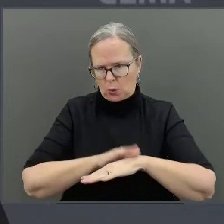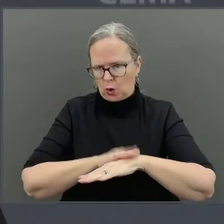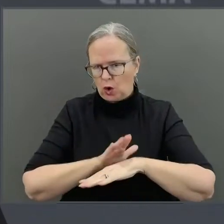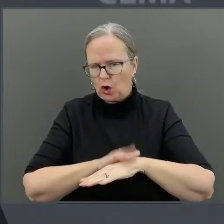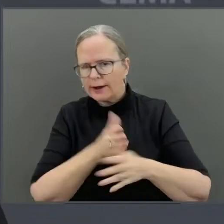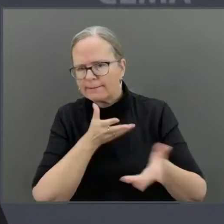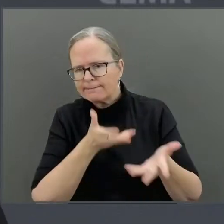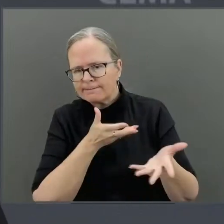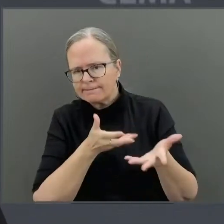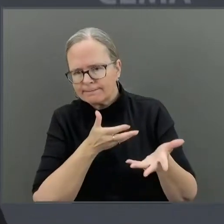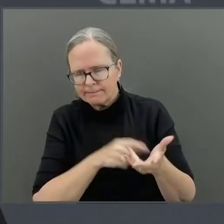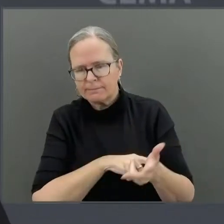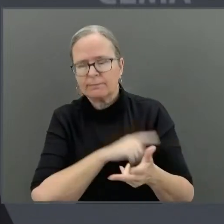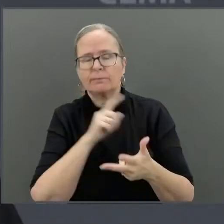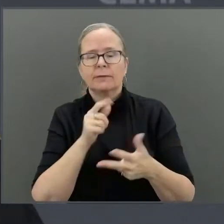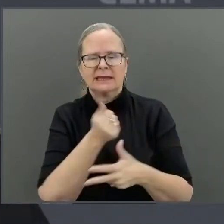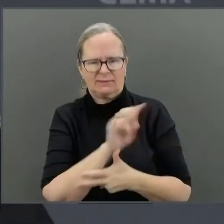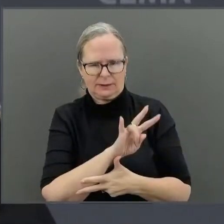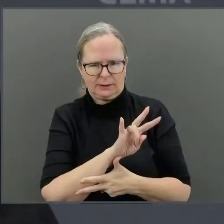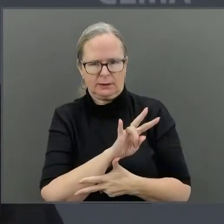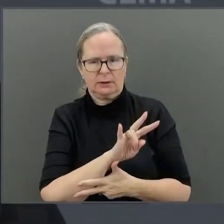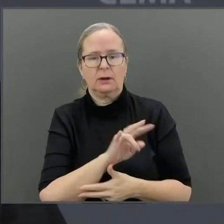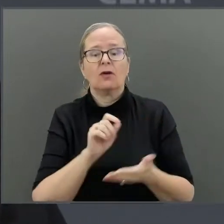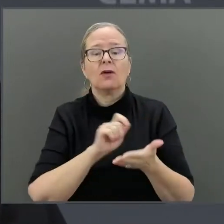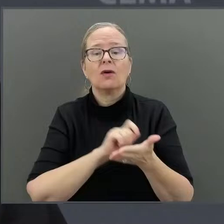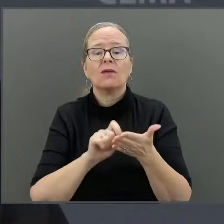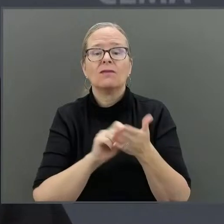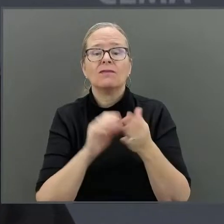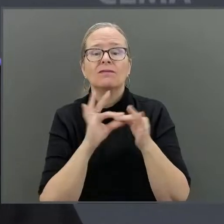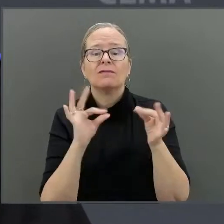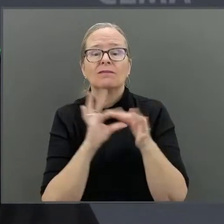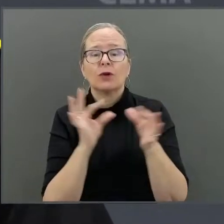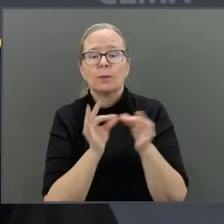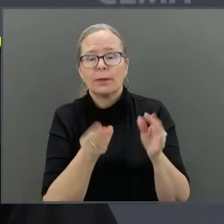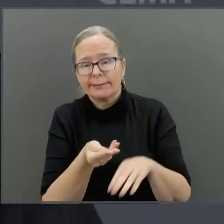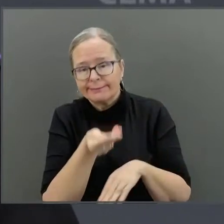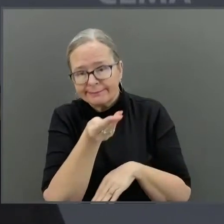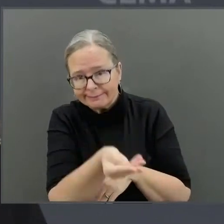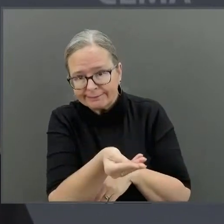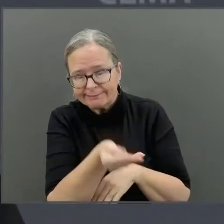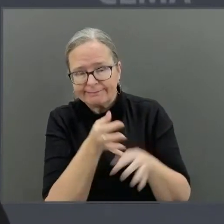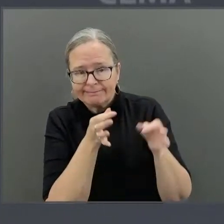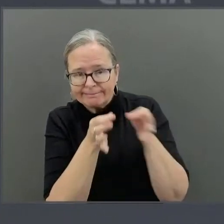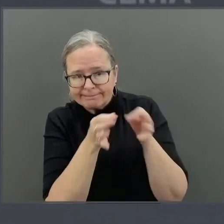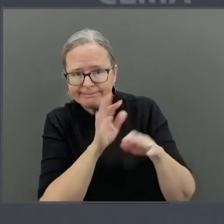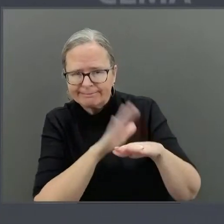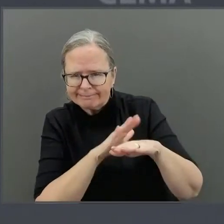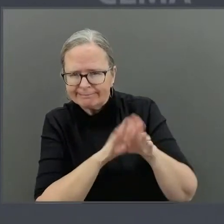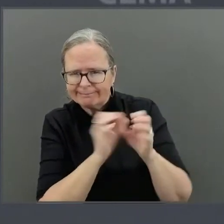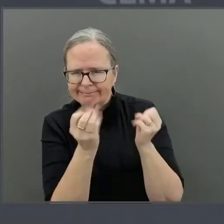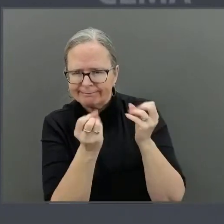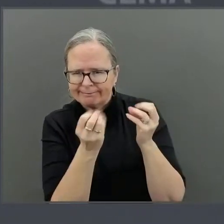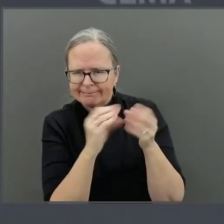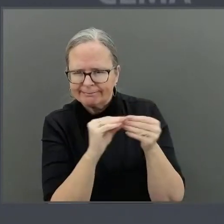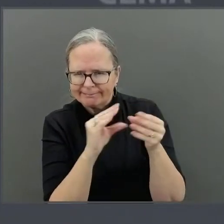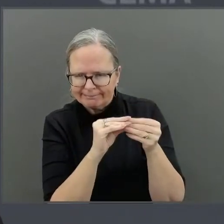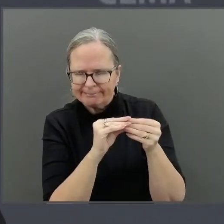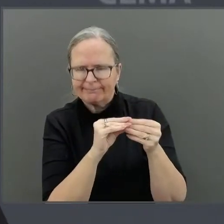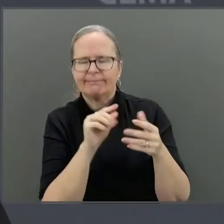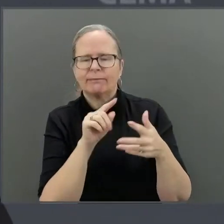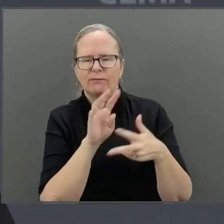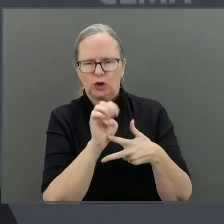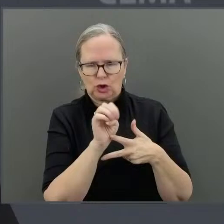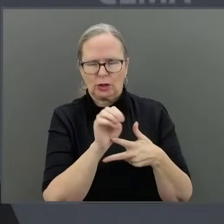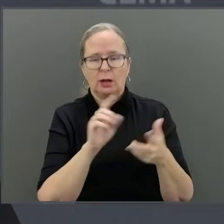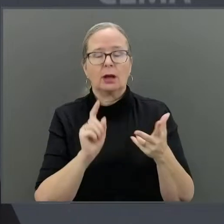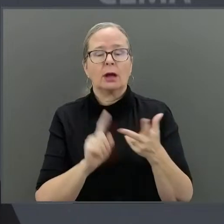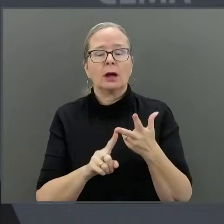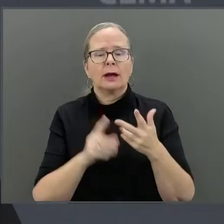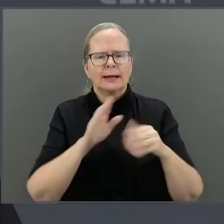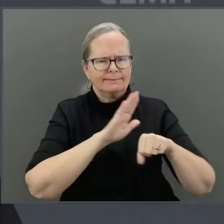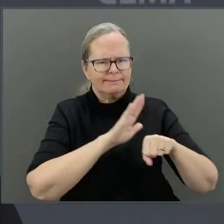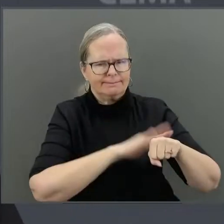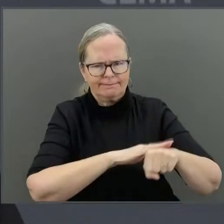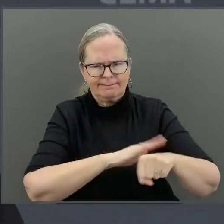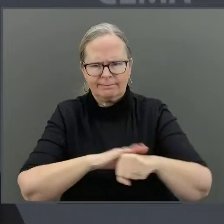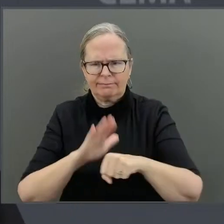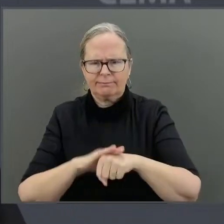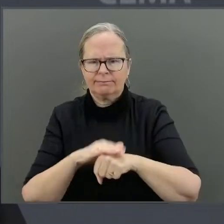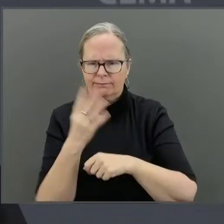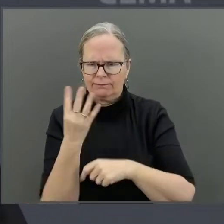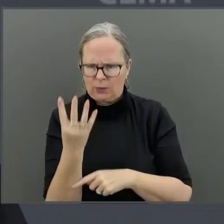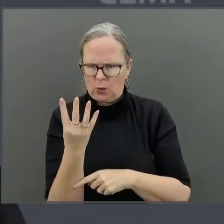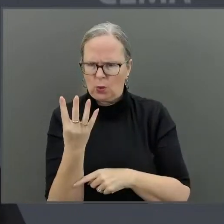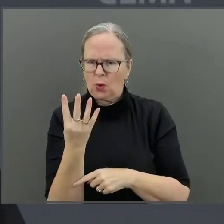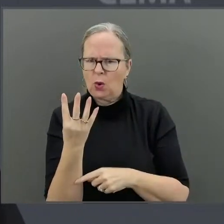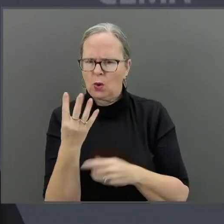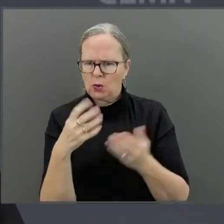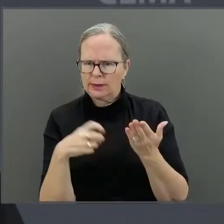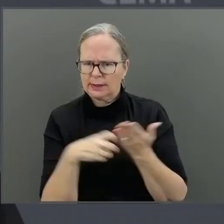7,630 please continue to do your part to to reduce water consumption make that make every drop count